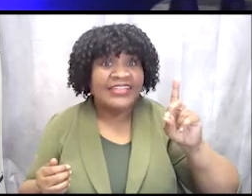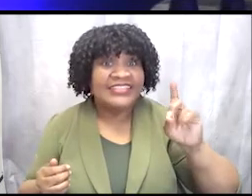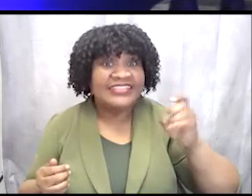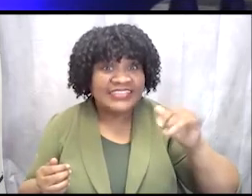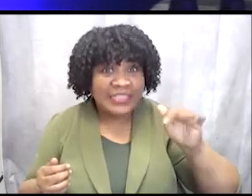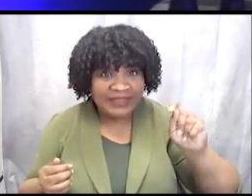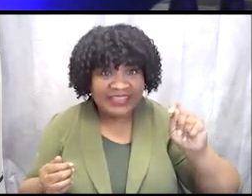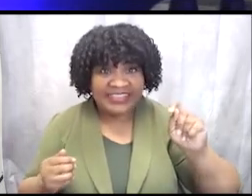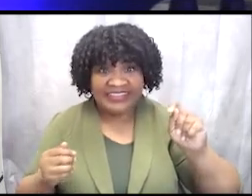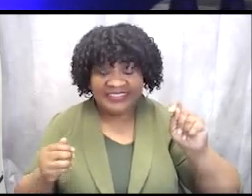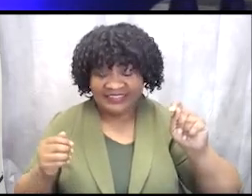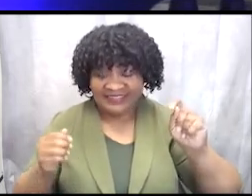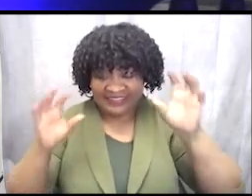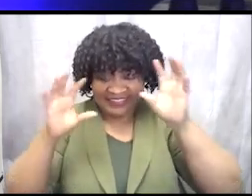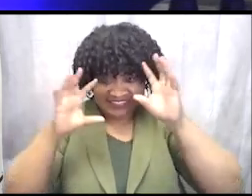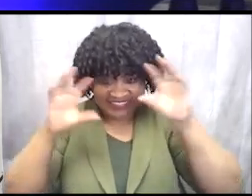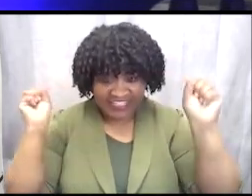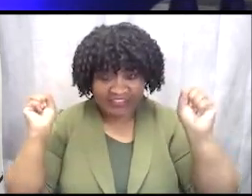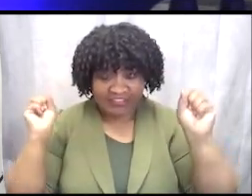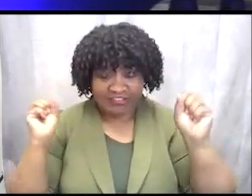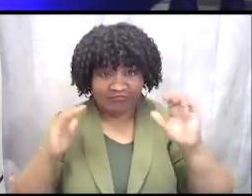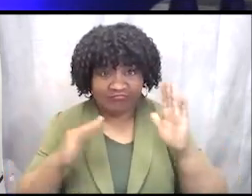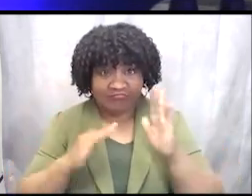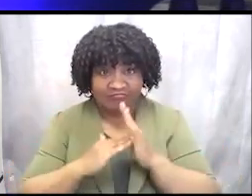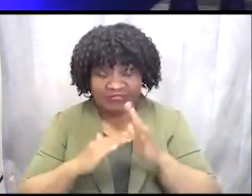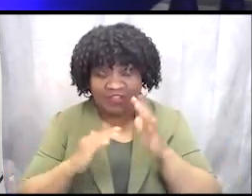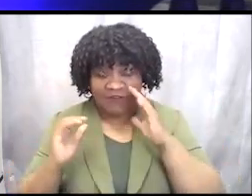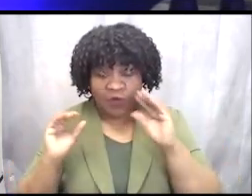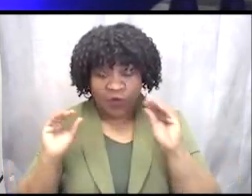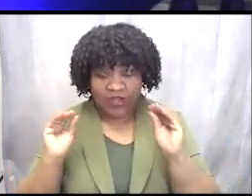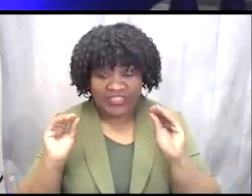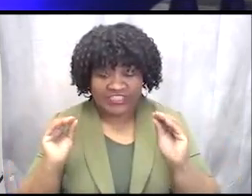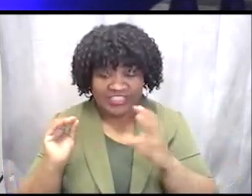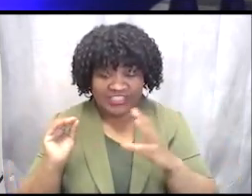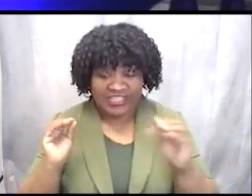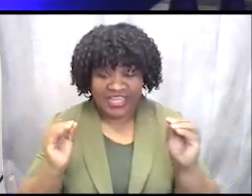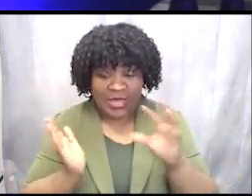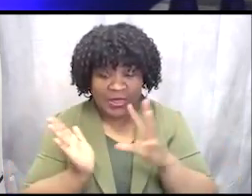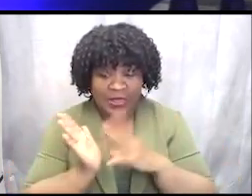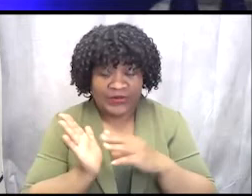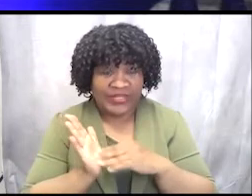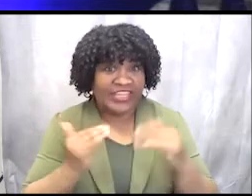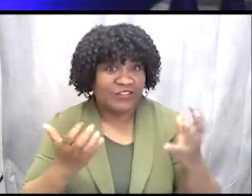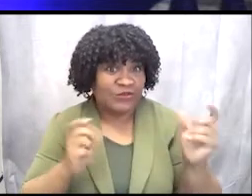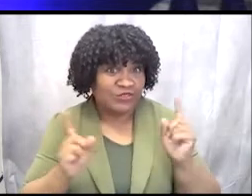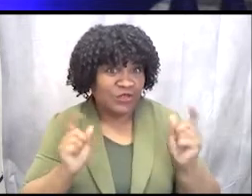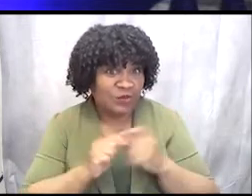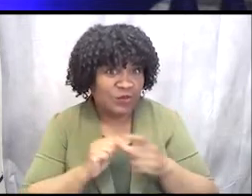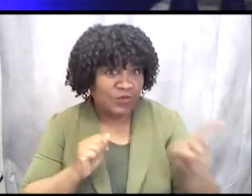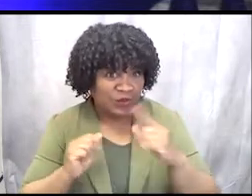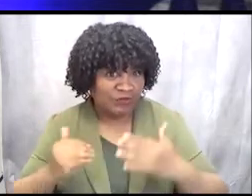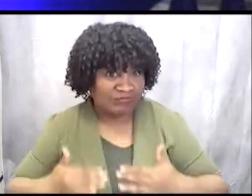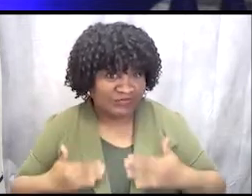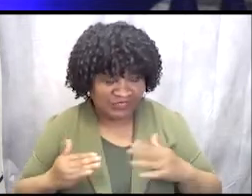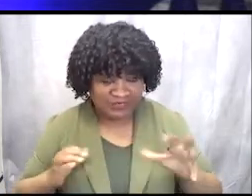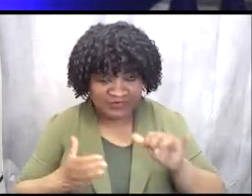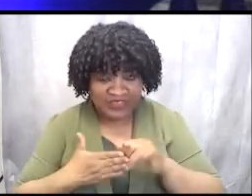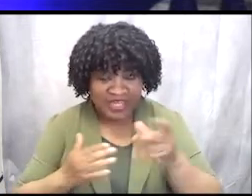in charge of teaching and learning. So if anybody has an opportunity to chatter her up, appreciate if you could do that.